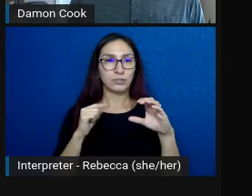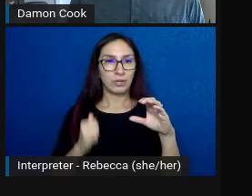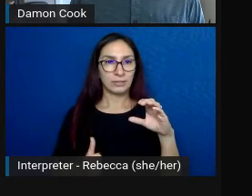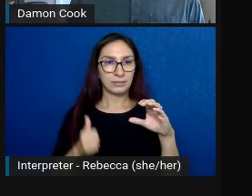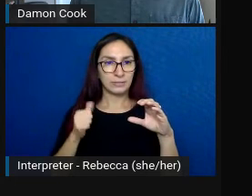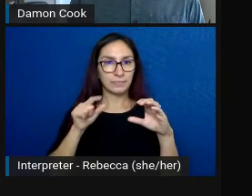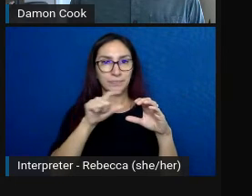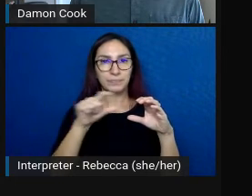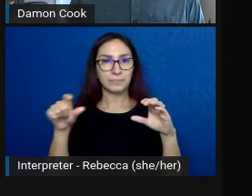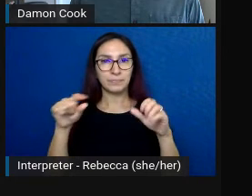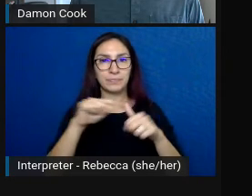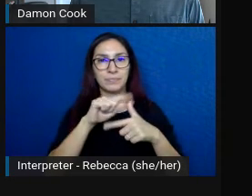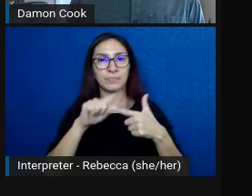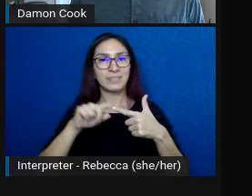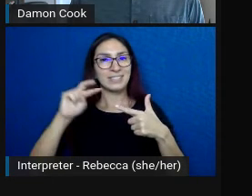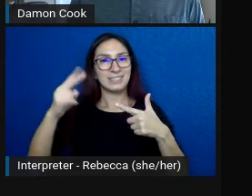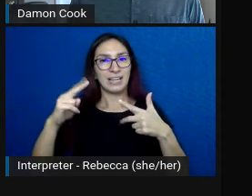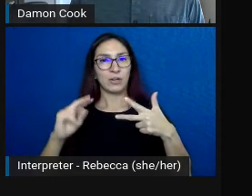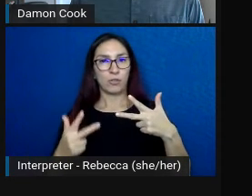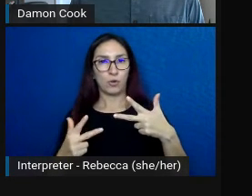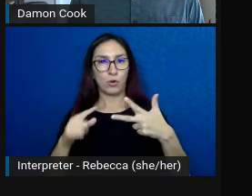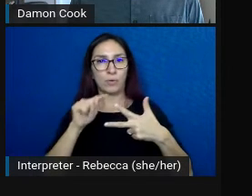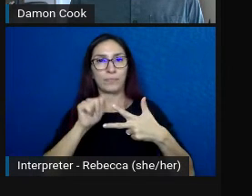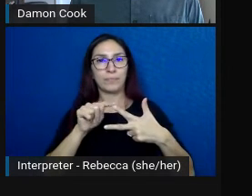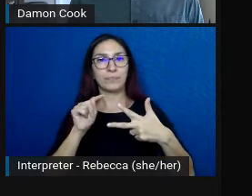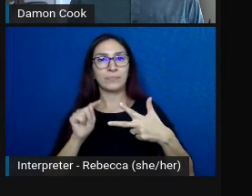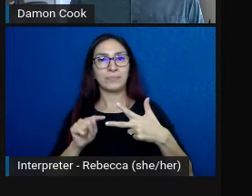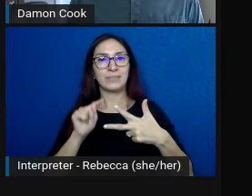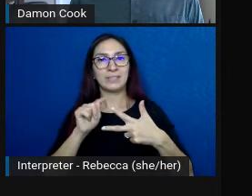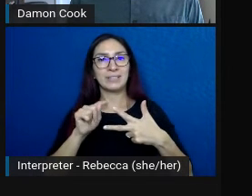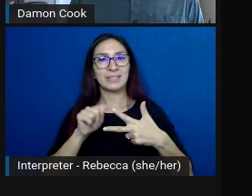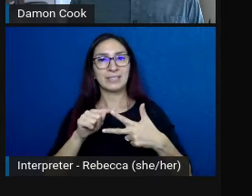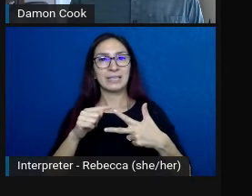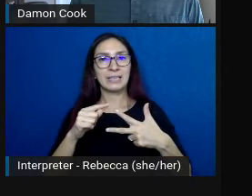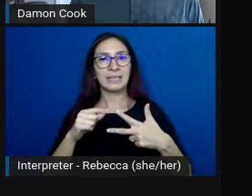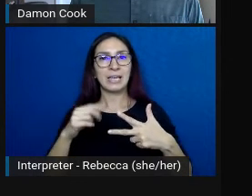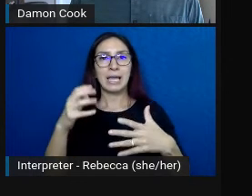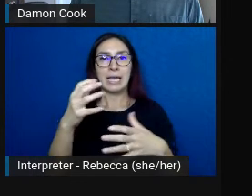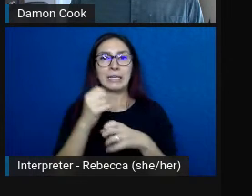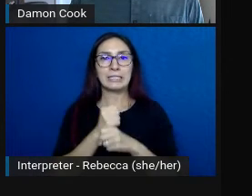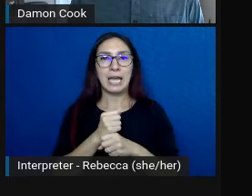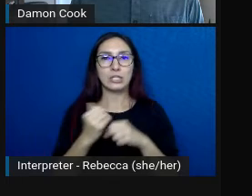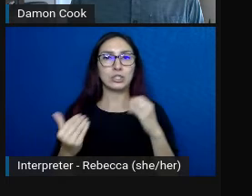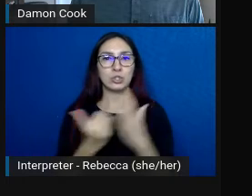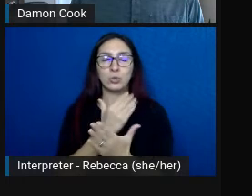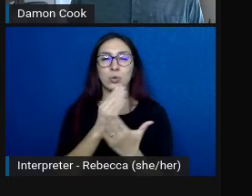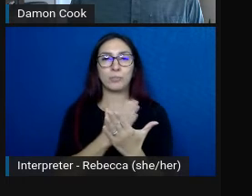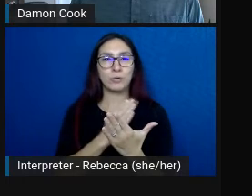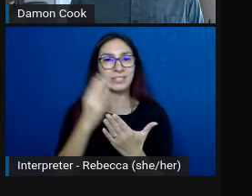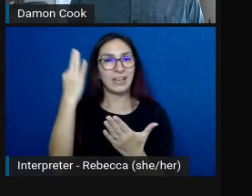The second one is get new music Friday and the third is no thanks.